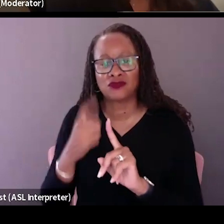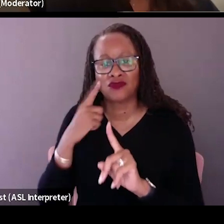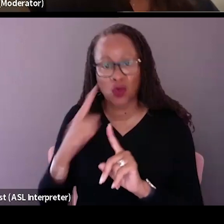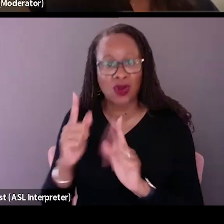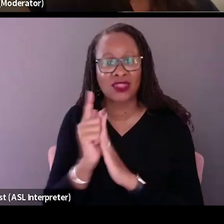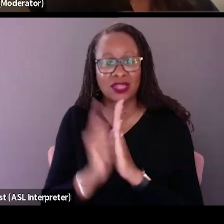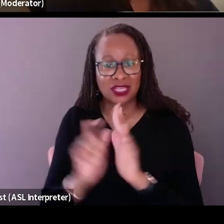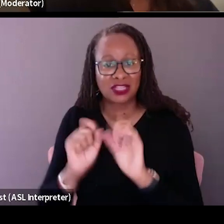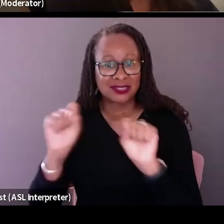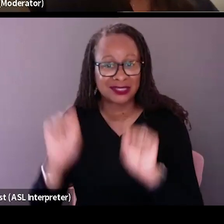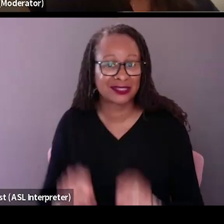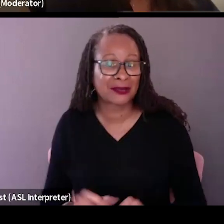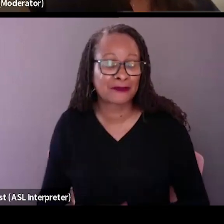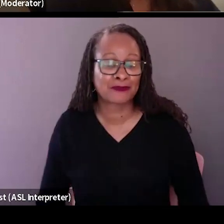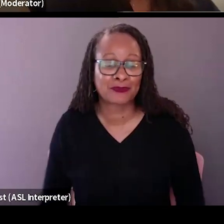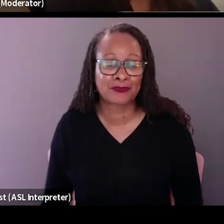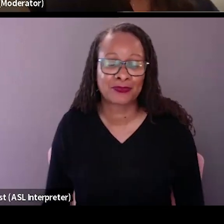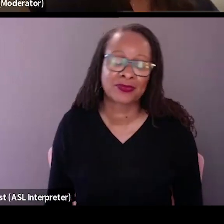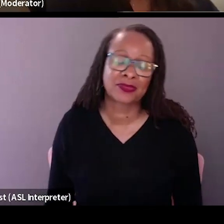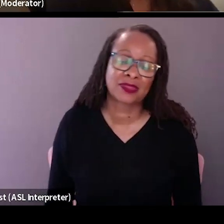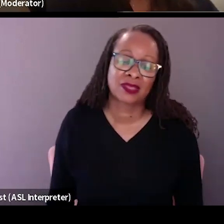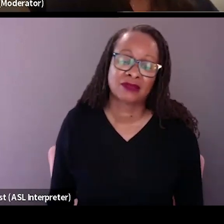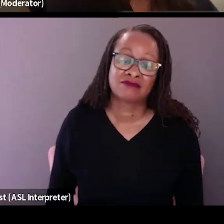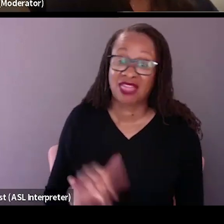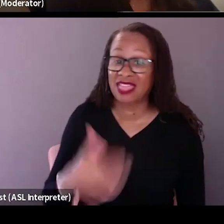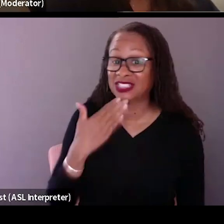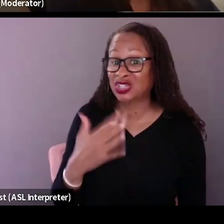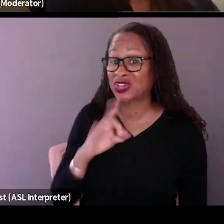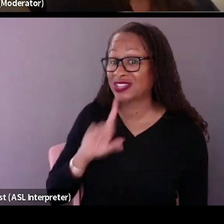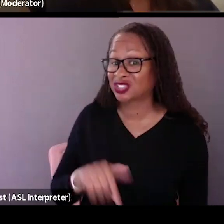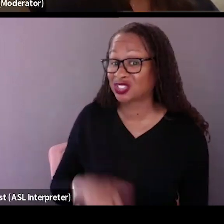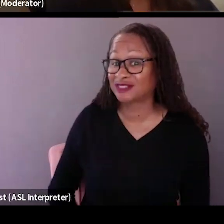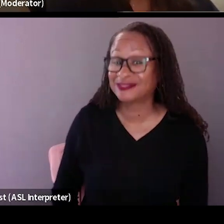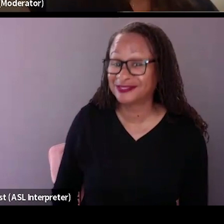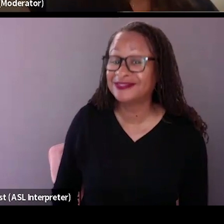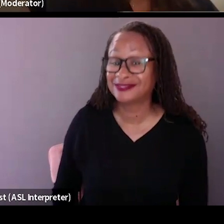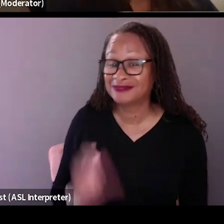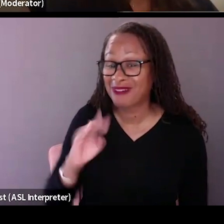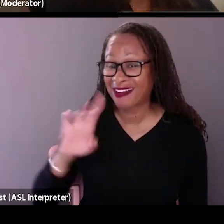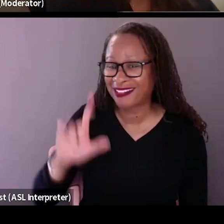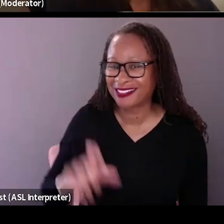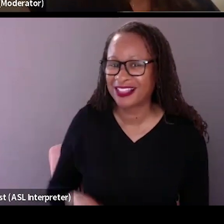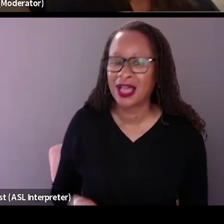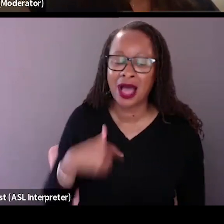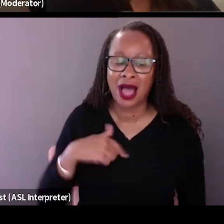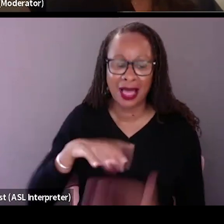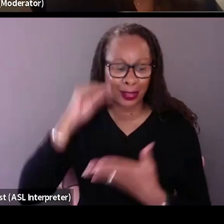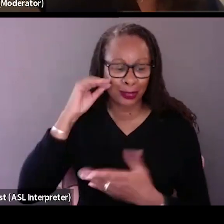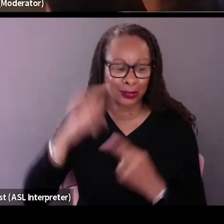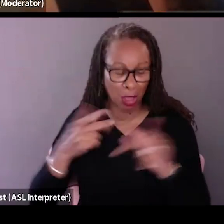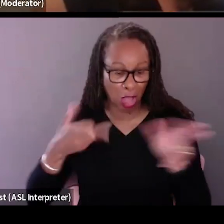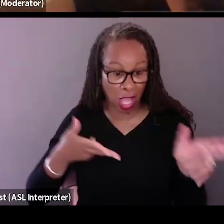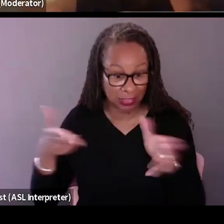Yeah, that's a good answer. I learned about hunting. (Julie and Julia laugh)